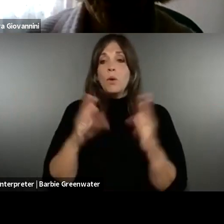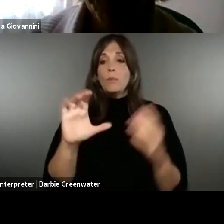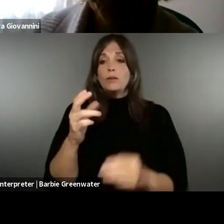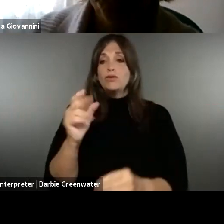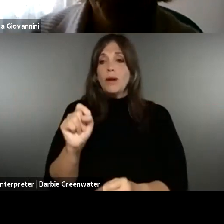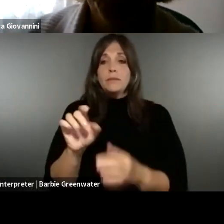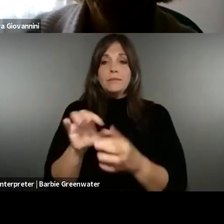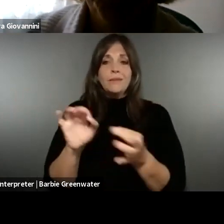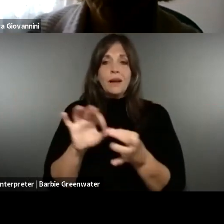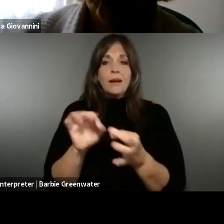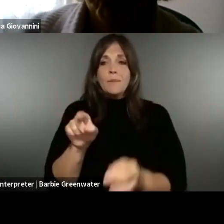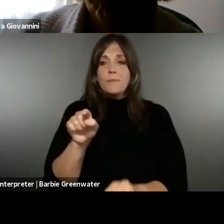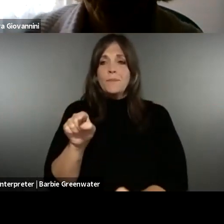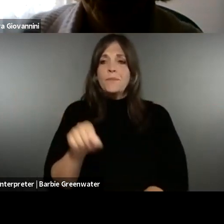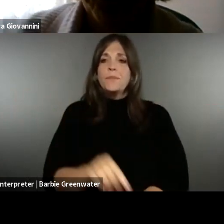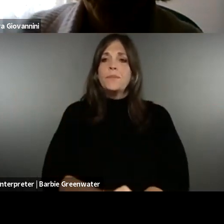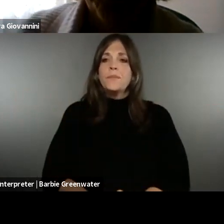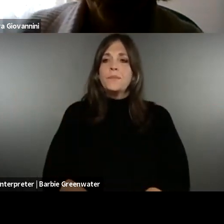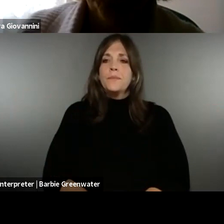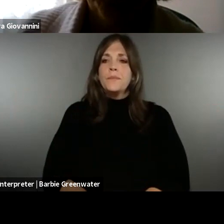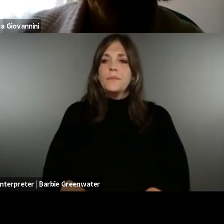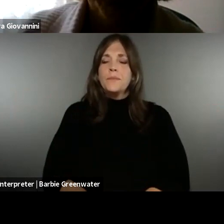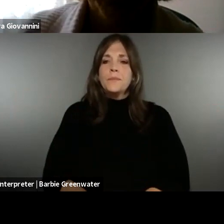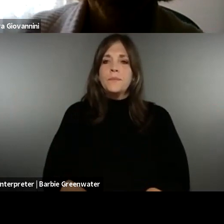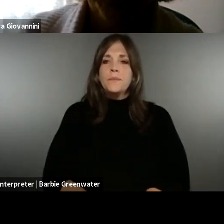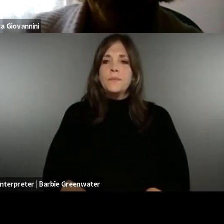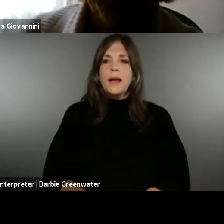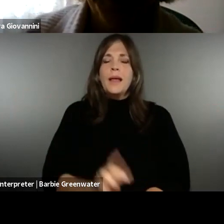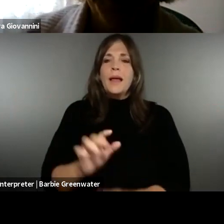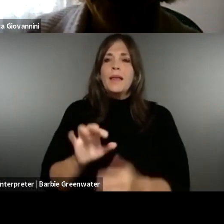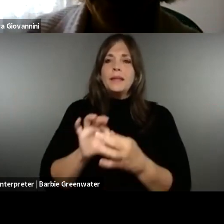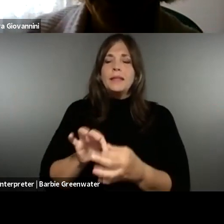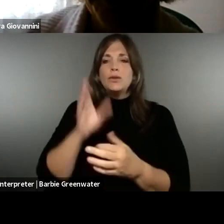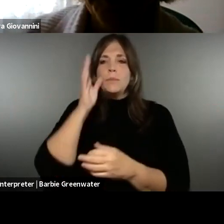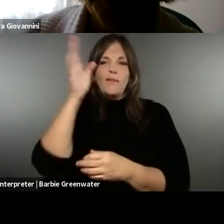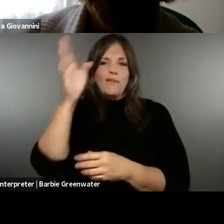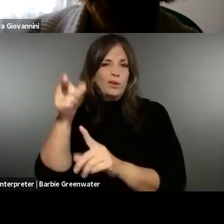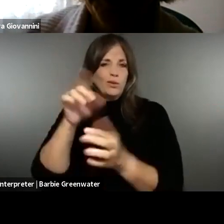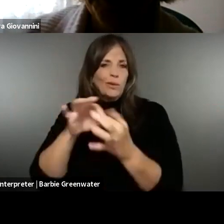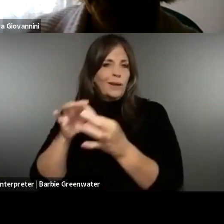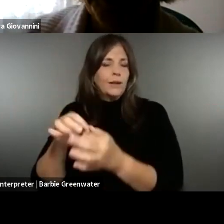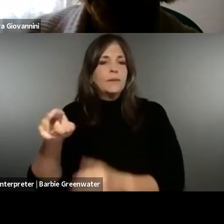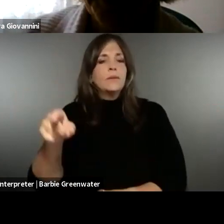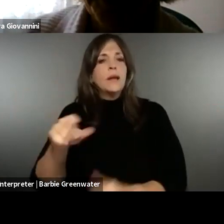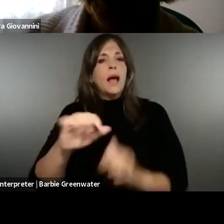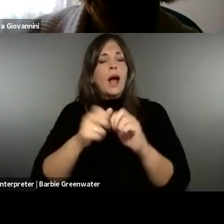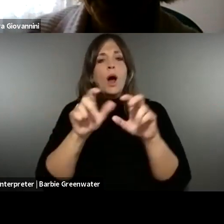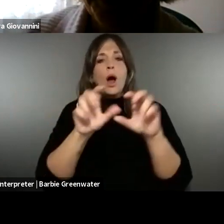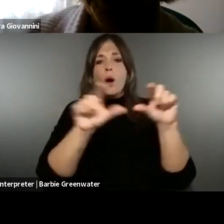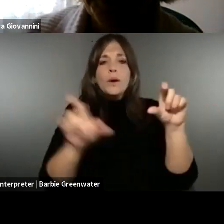specific questions in the Q and A yet. We had one question from the open chat, which